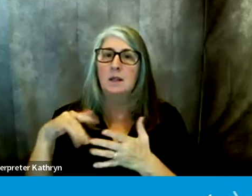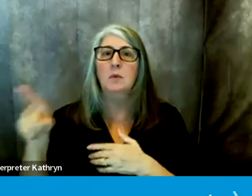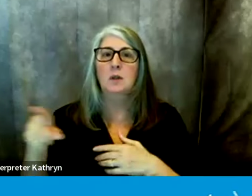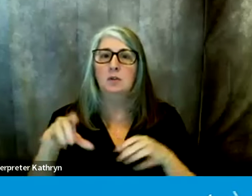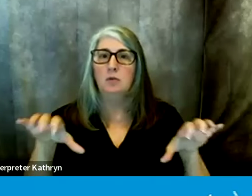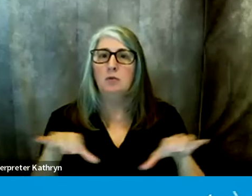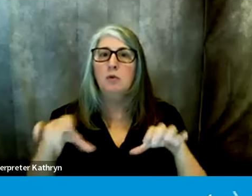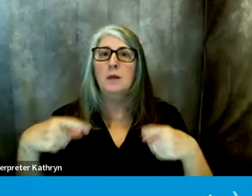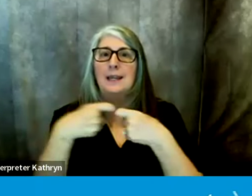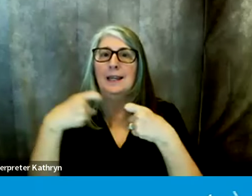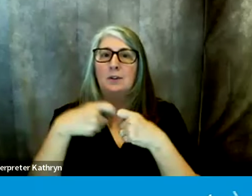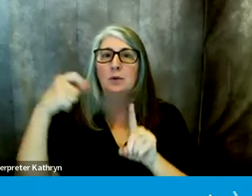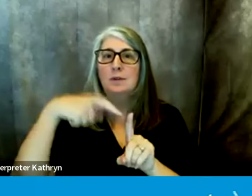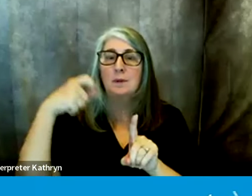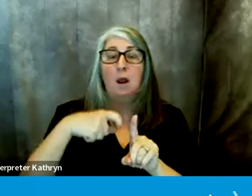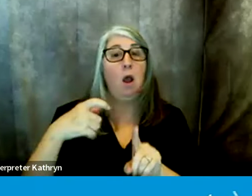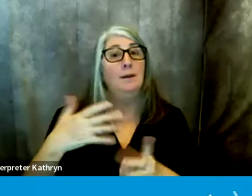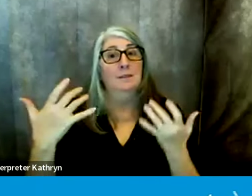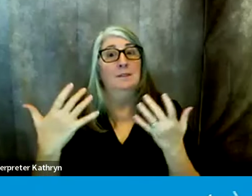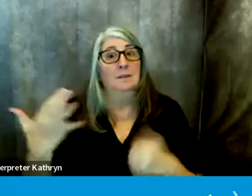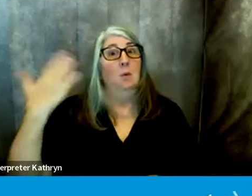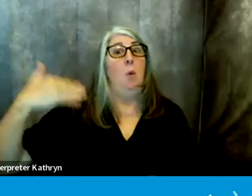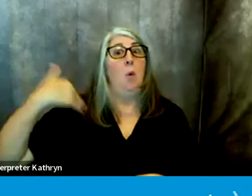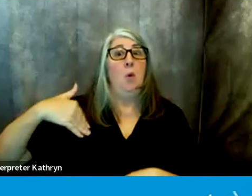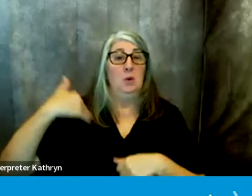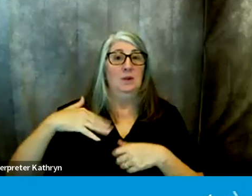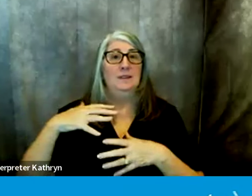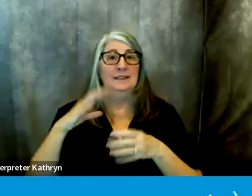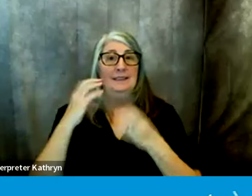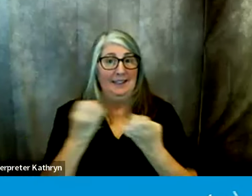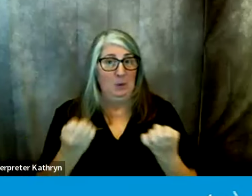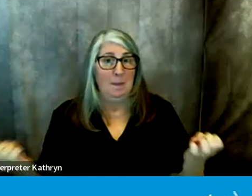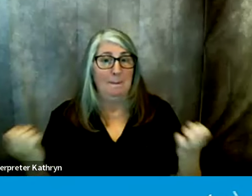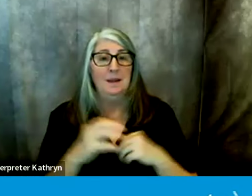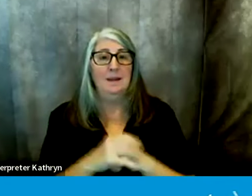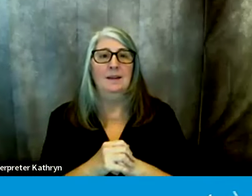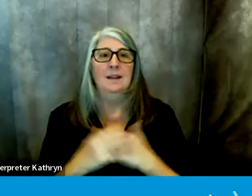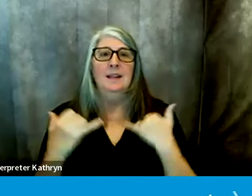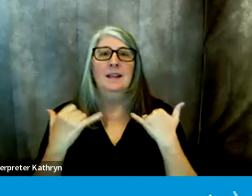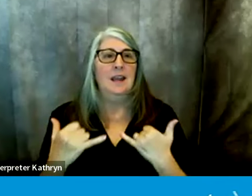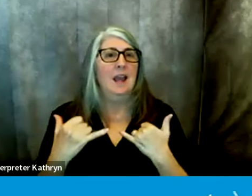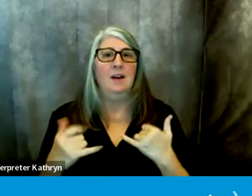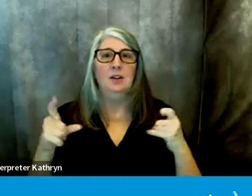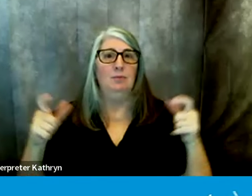on really old equipment now. I mean, those huge FES bikes that you had to have a room in your house to have one.